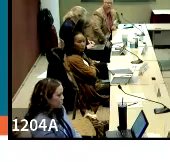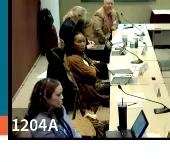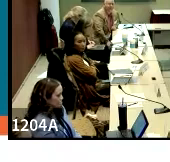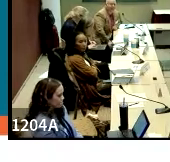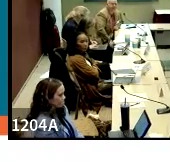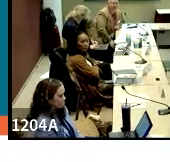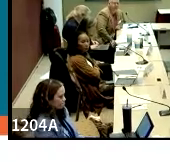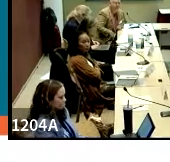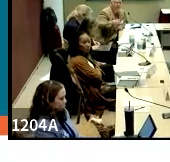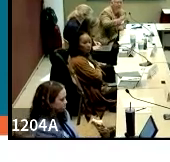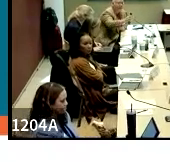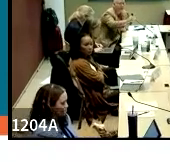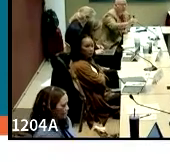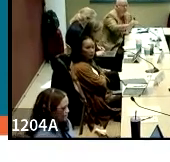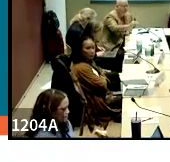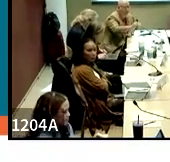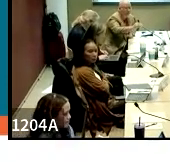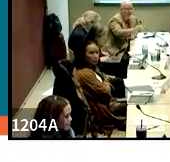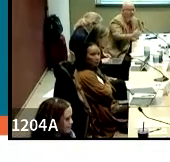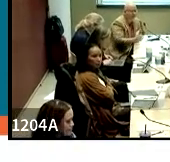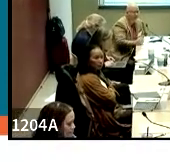One thing it made me think of though is, and pardon my ignorance,